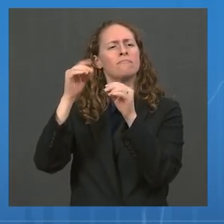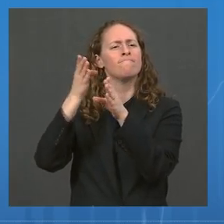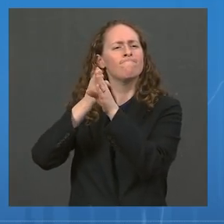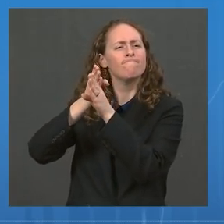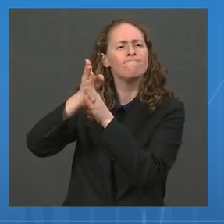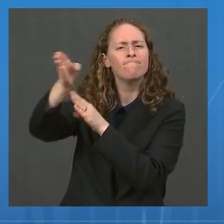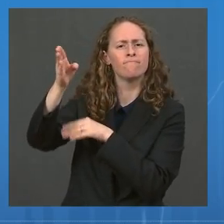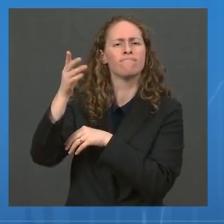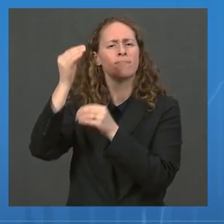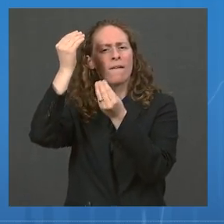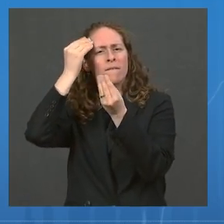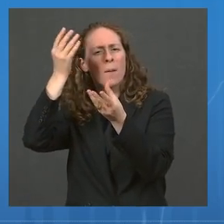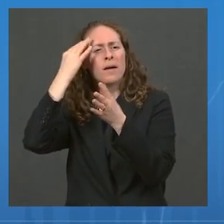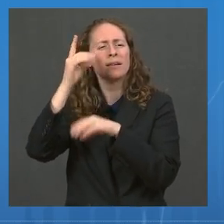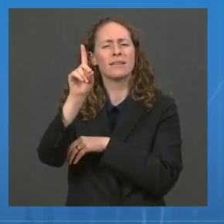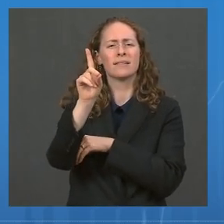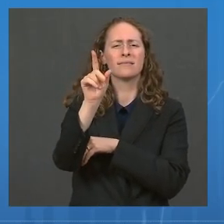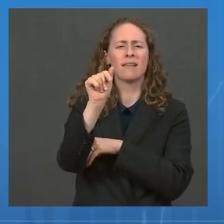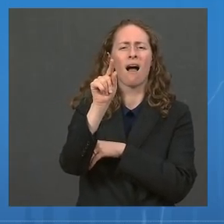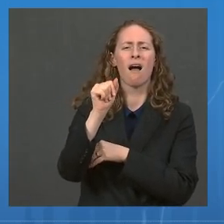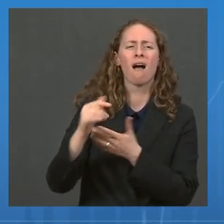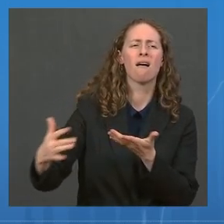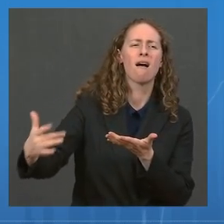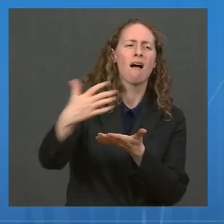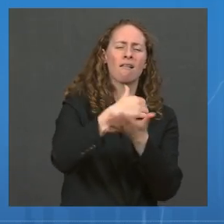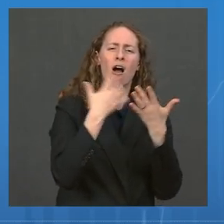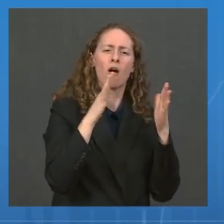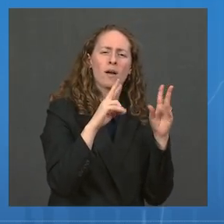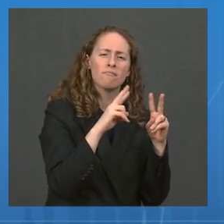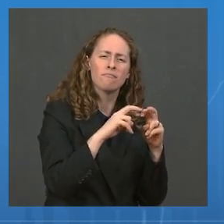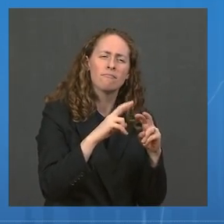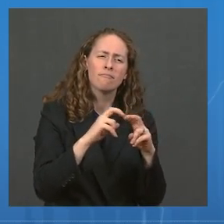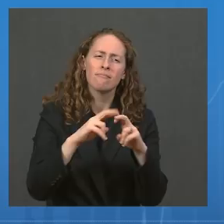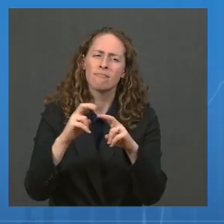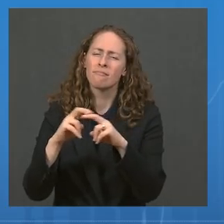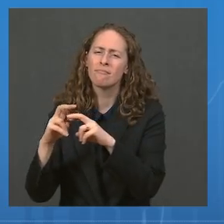FDA's decision to authorize the Pfizer-BioNTech COVID-19 vaccine